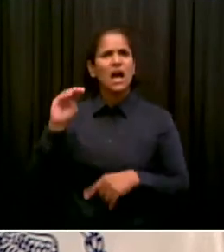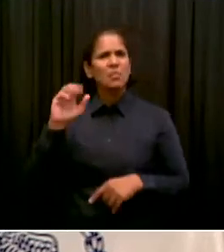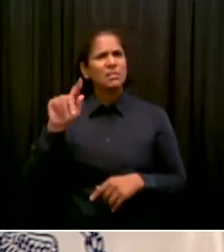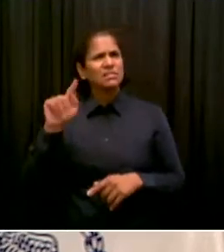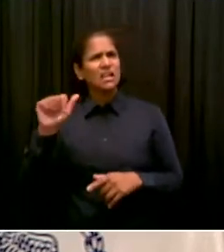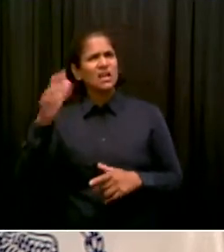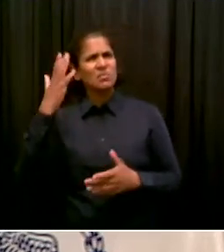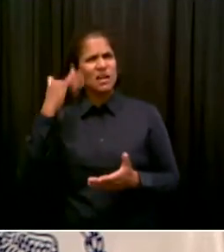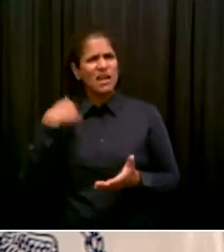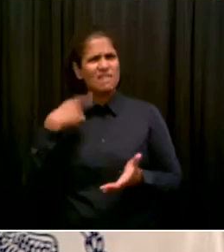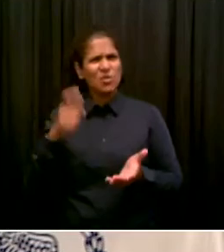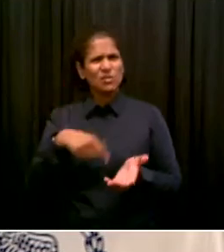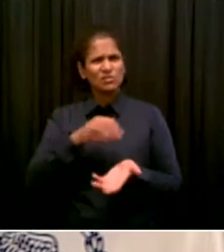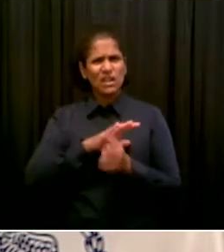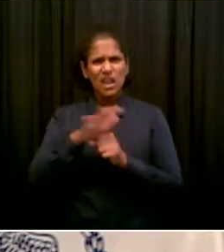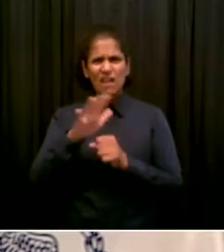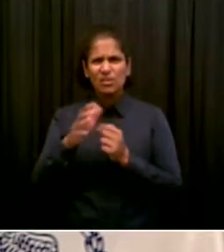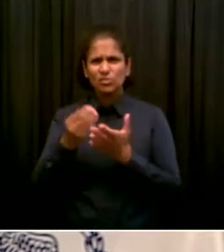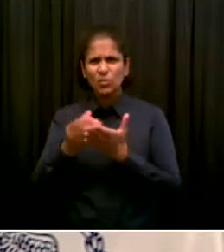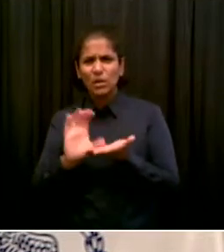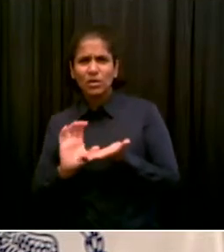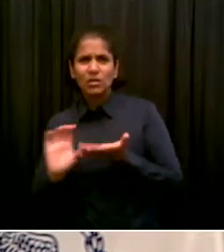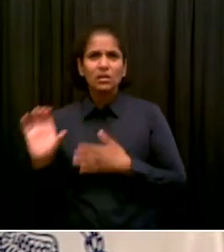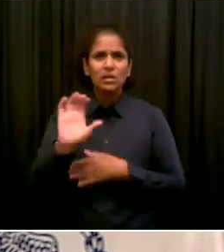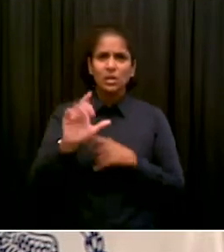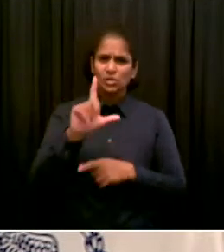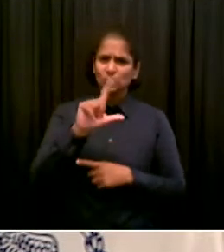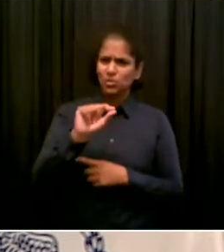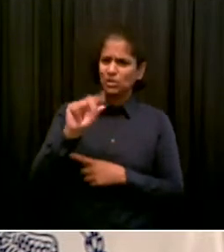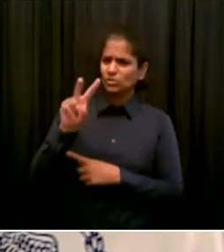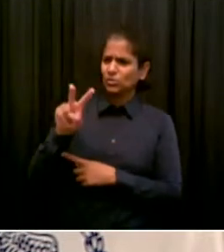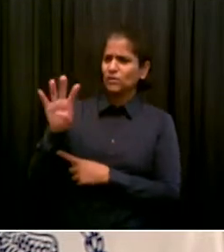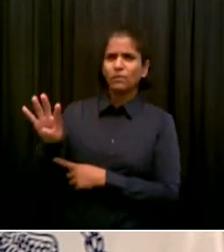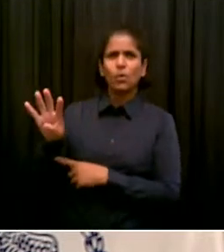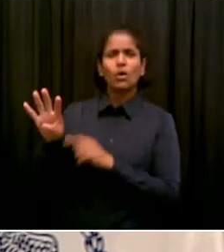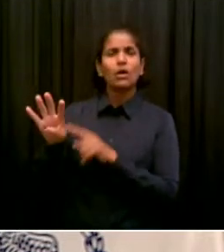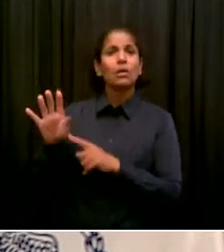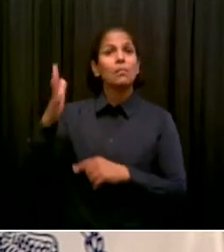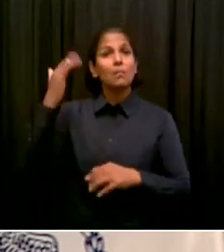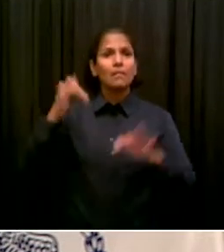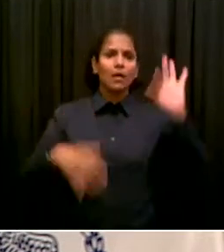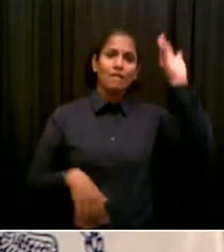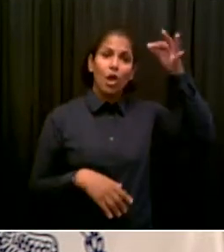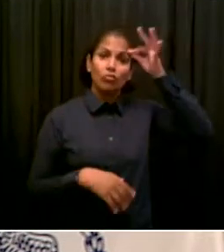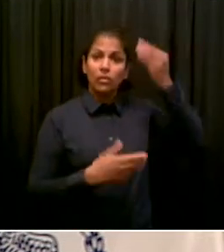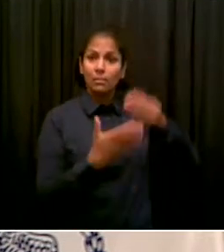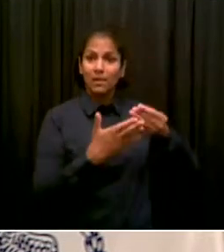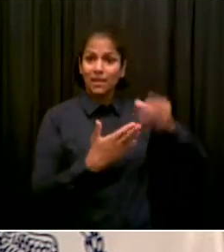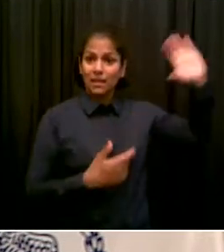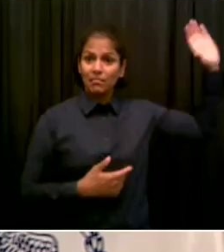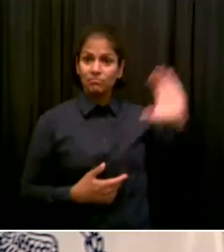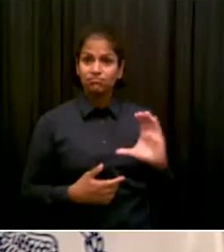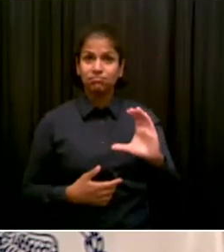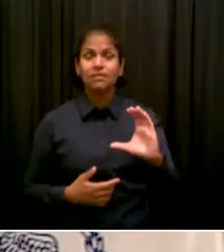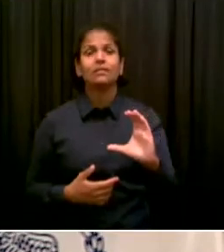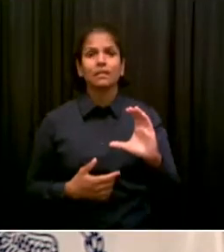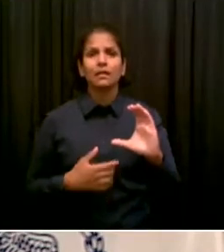WHICH THE MTA IS QUIZZICAL ABOUT BECAUSE WE JUST GOT THE AMERICAN RESCUE PLAN AND RAE FULLY FUNDED THROUGH 2024.